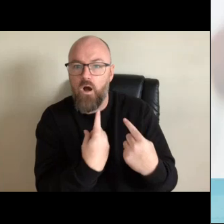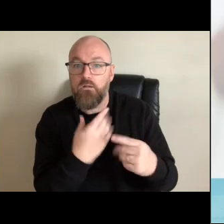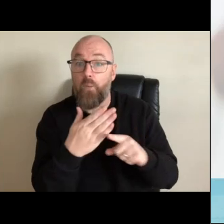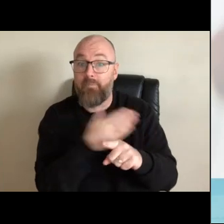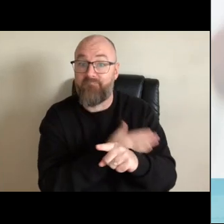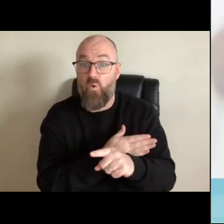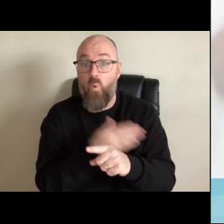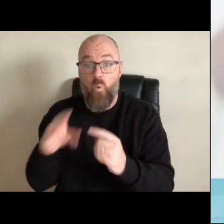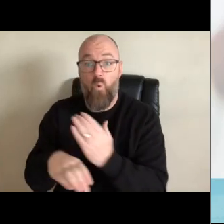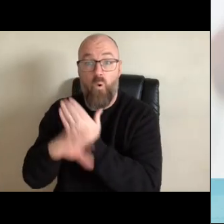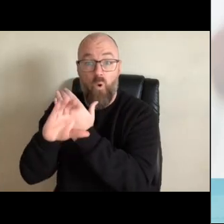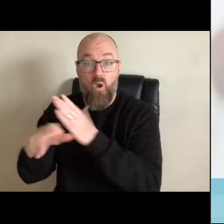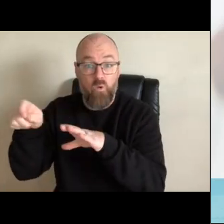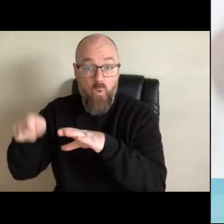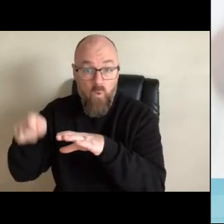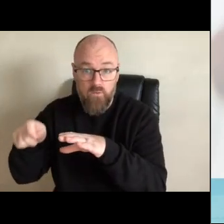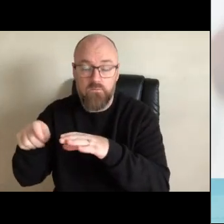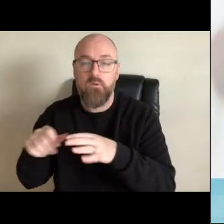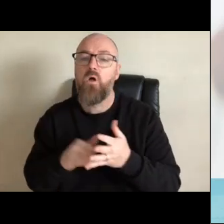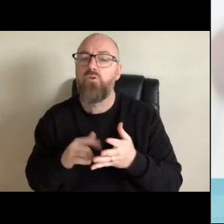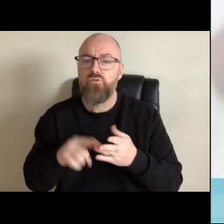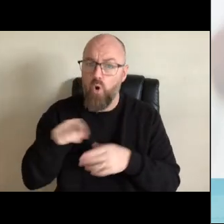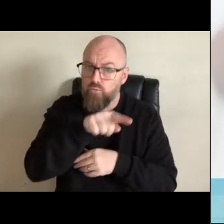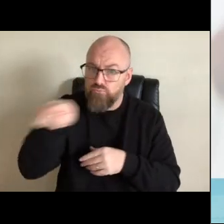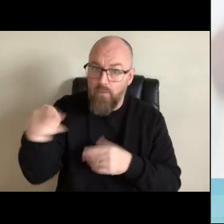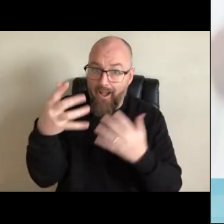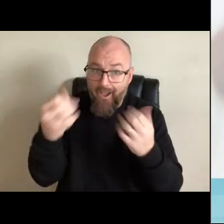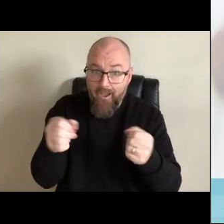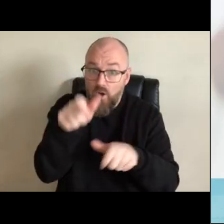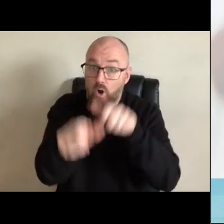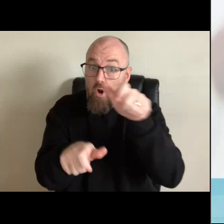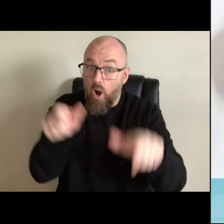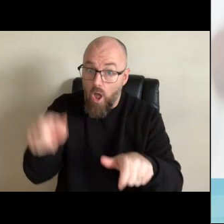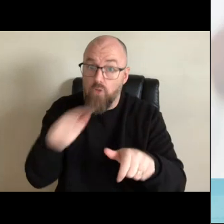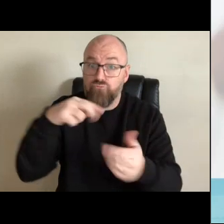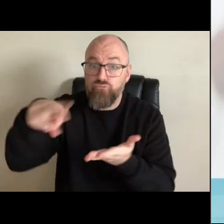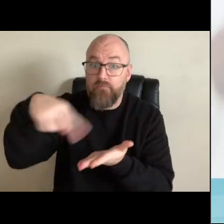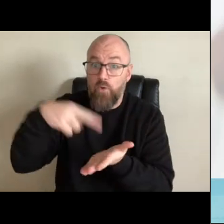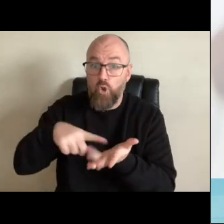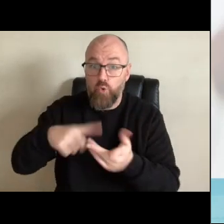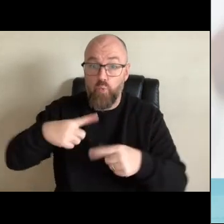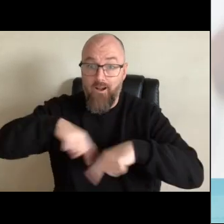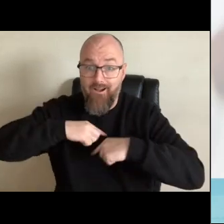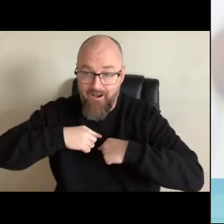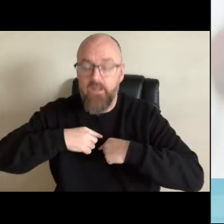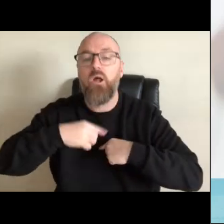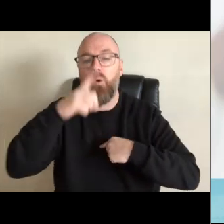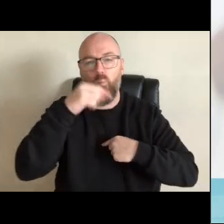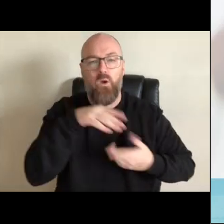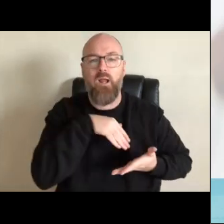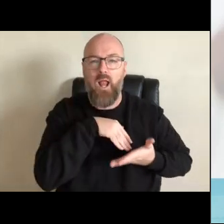that you referring um they can get a duty lawyer advice up to five days before their court date so